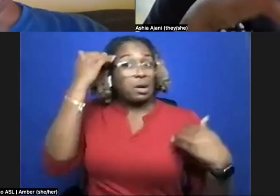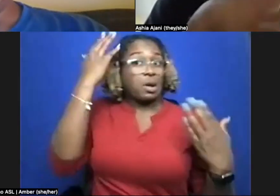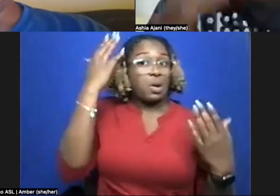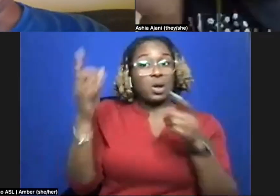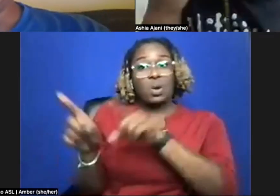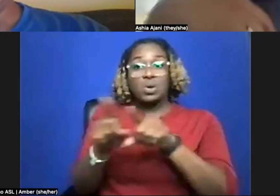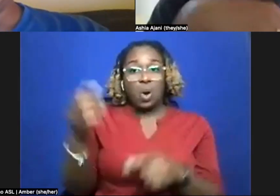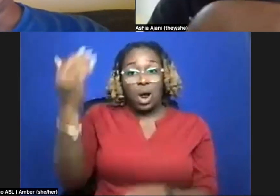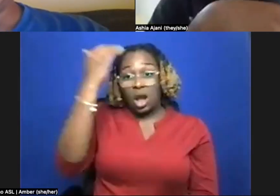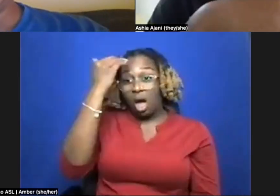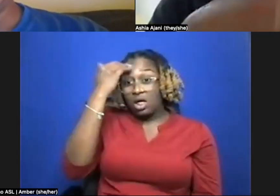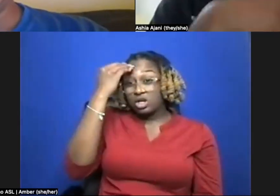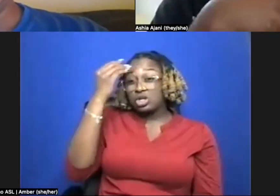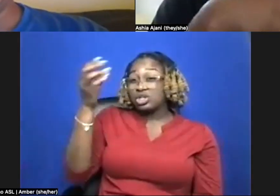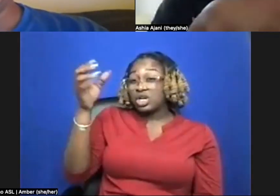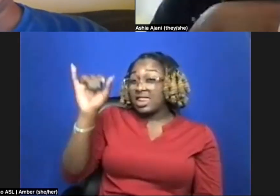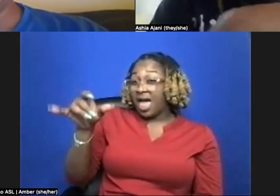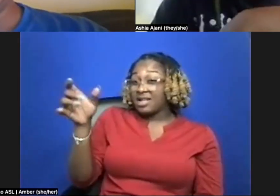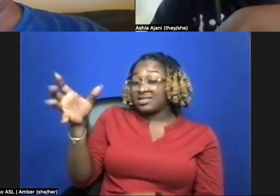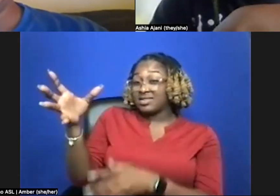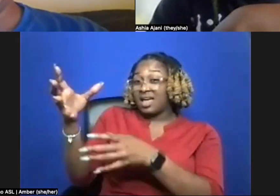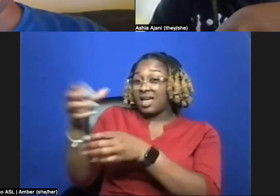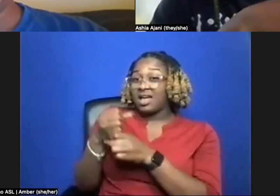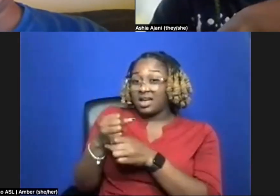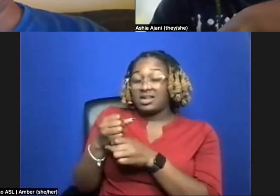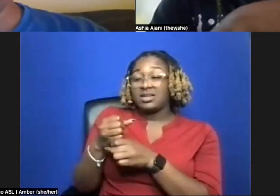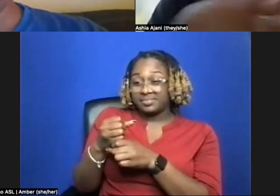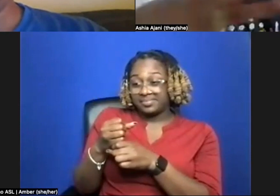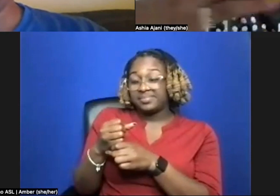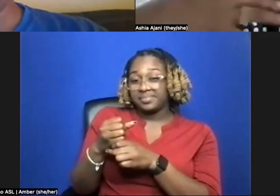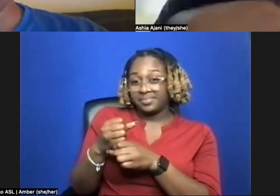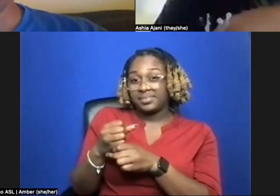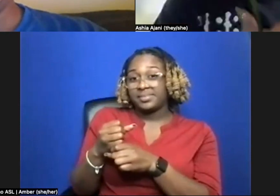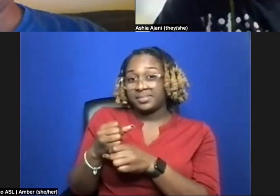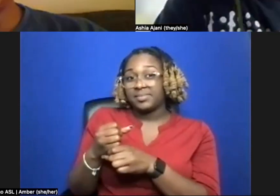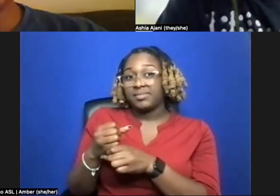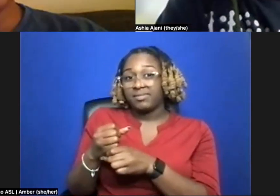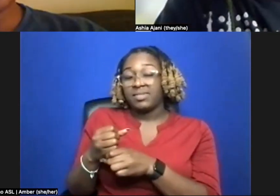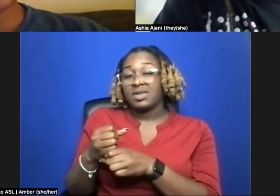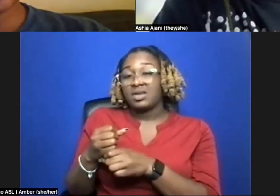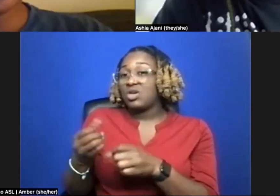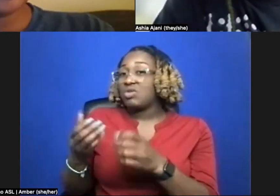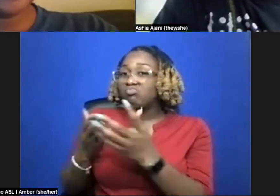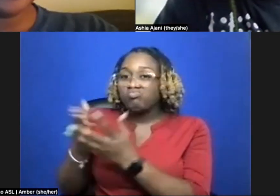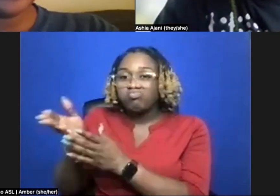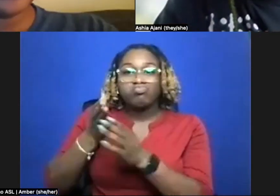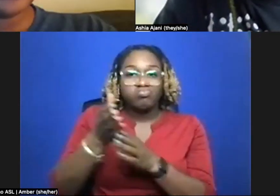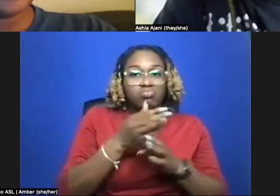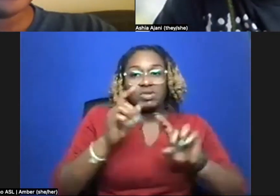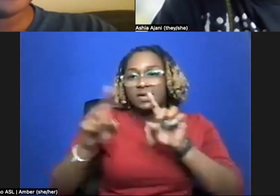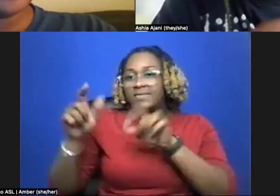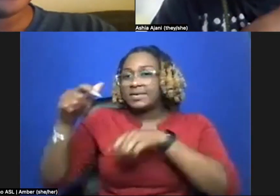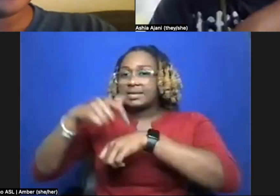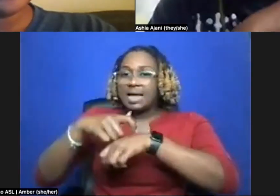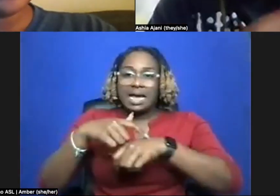kind of gained, transpired, transmuted through so many different times and spaces. If folks